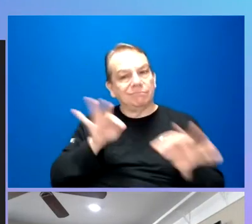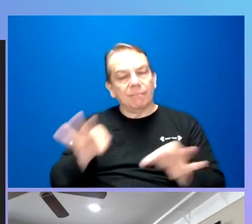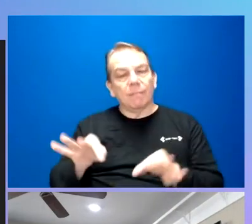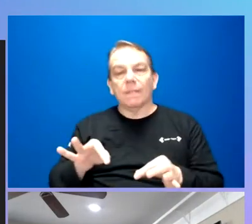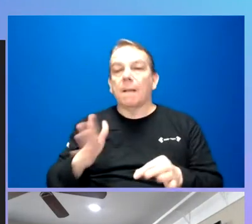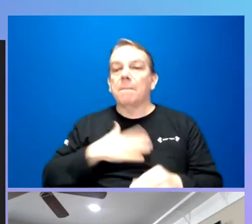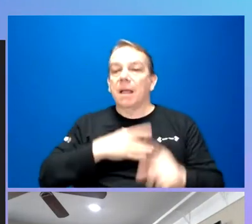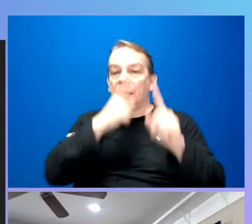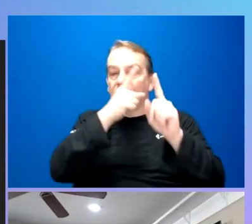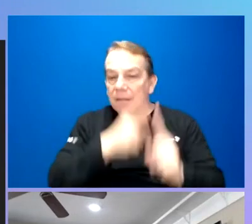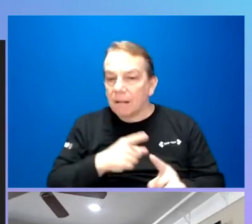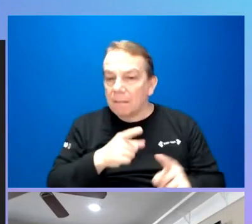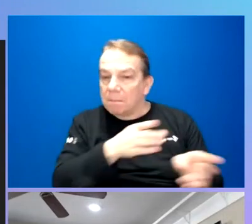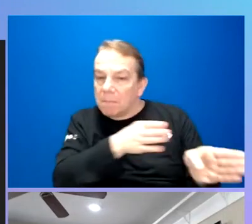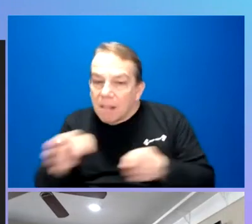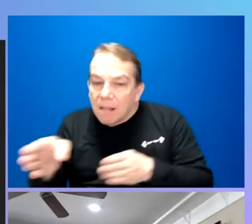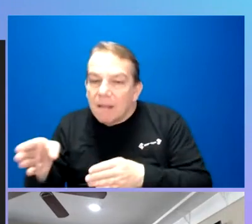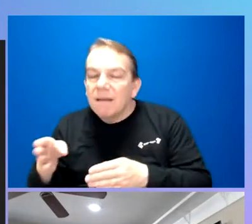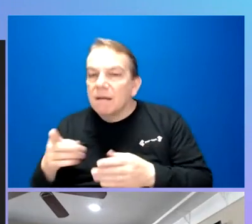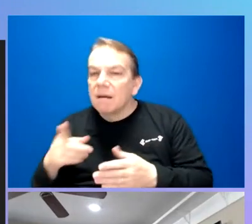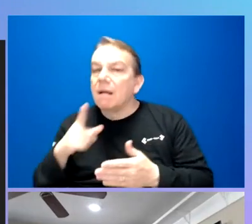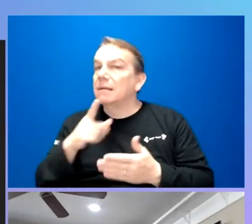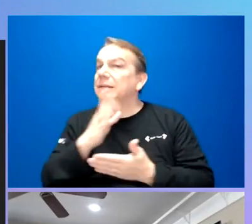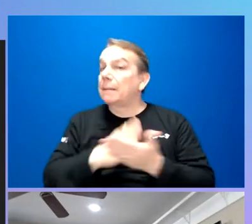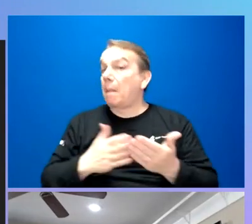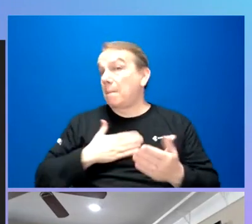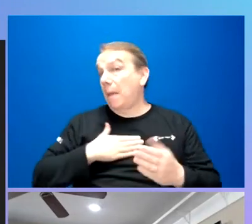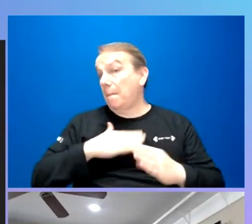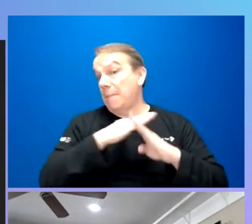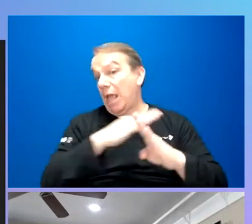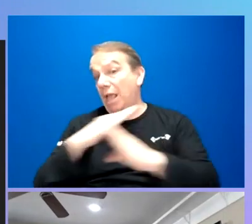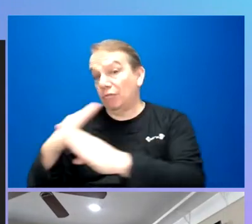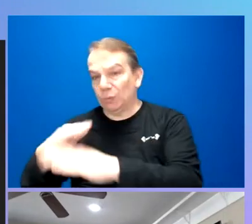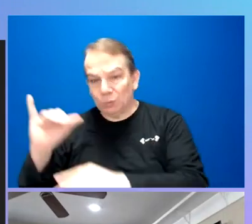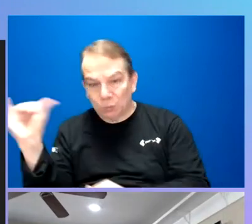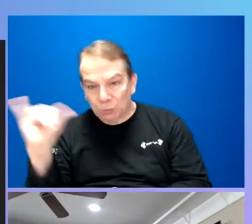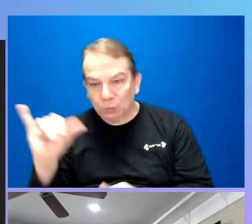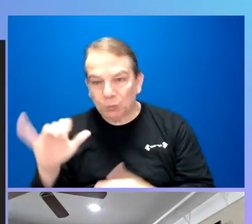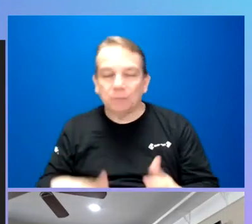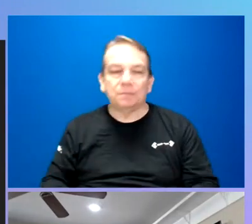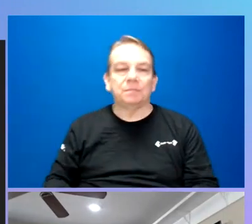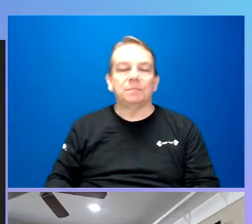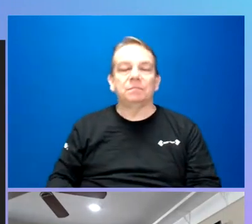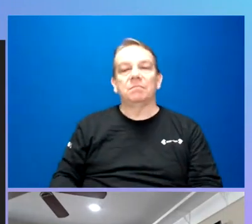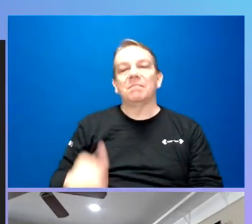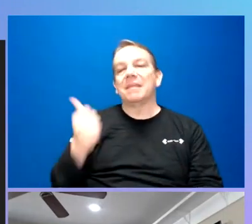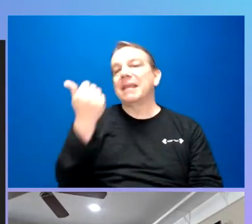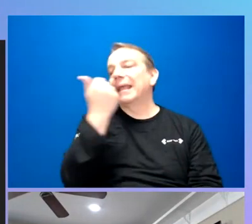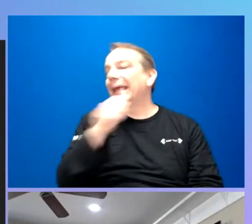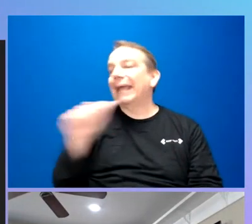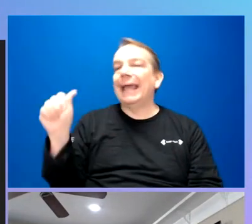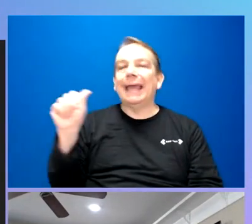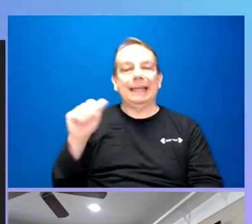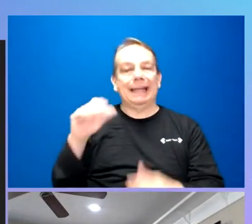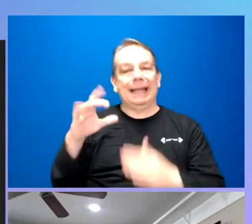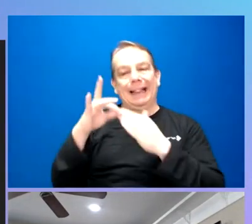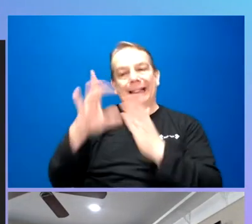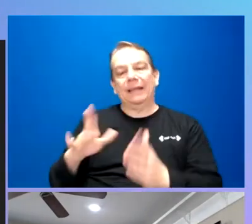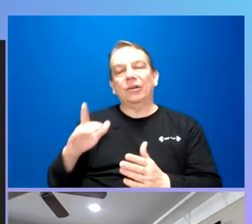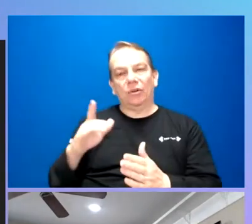the obstacles were. And any good leader is going to want to try,